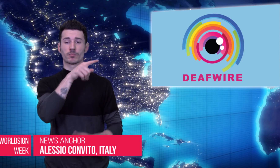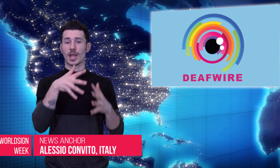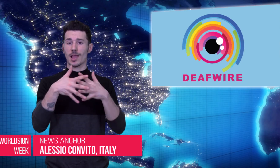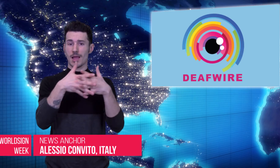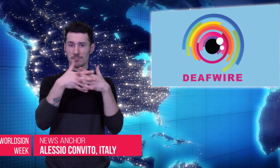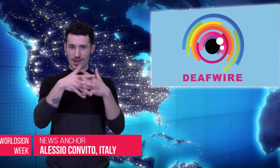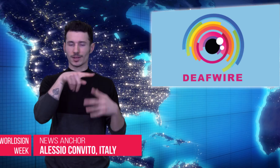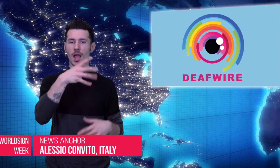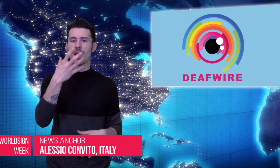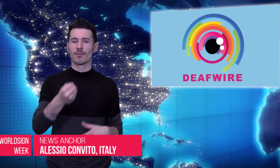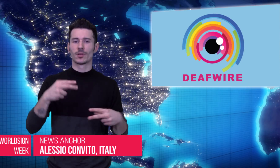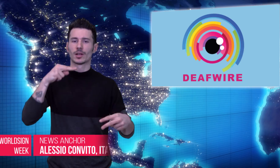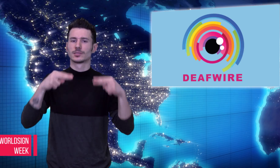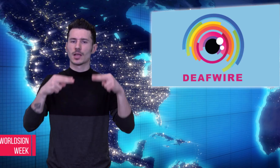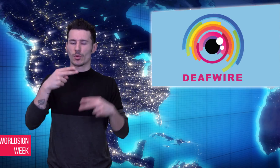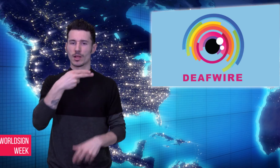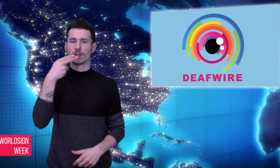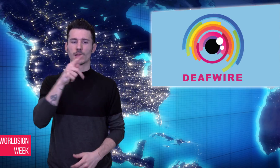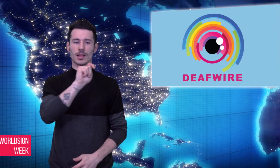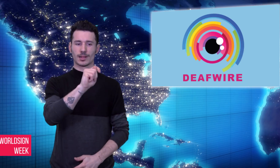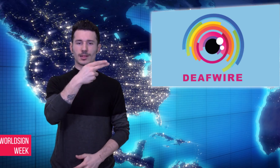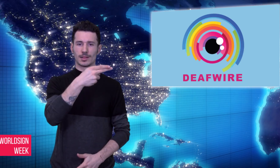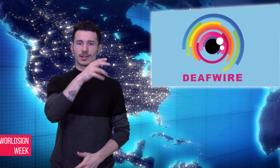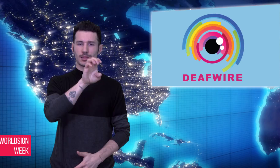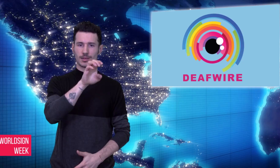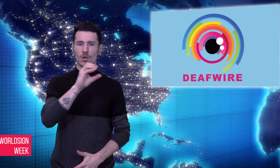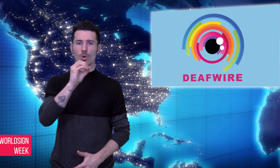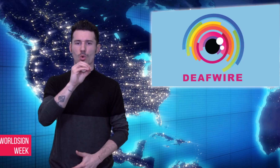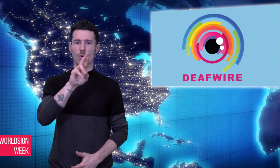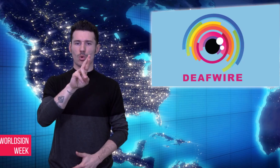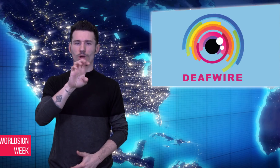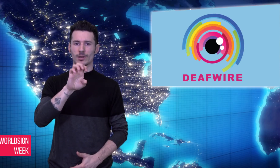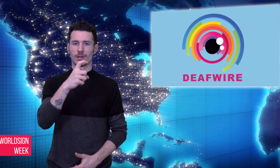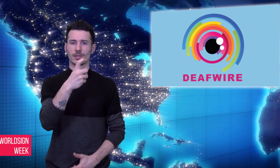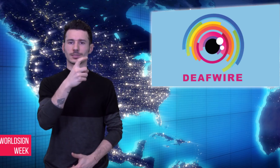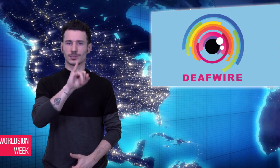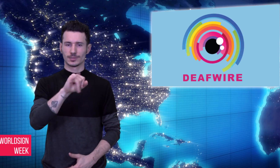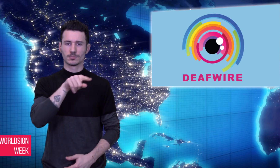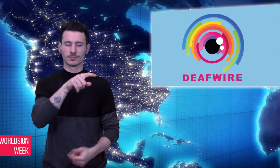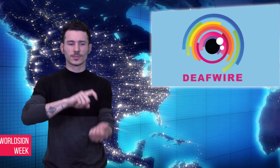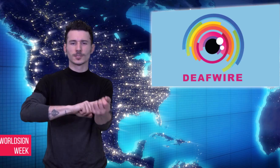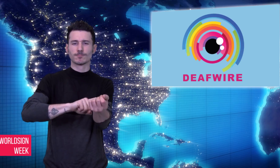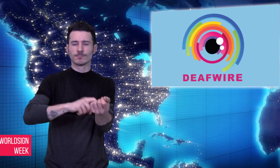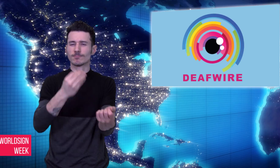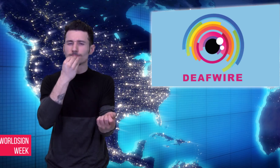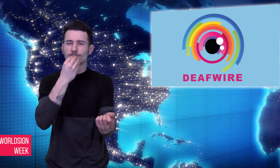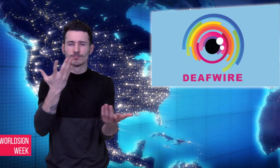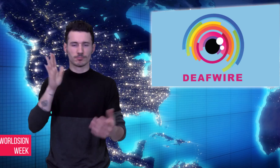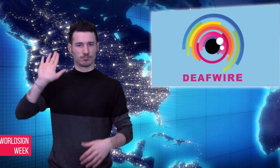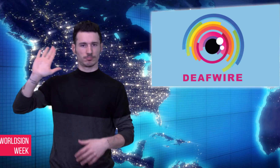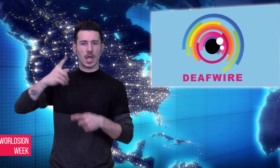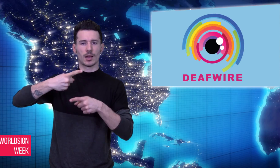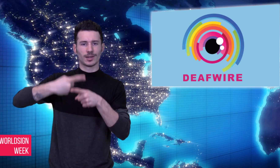The Orexi Greek and Mediterranean Restaurant in the American state of